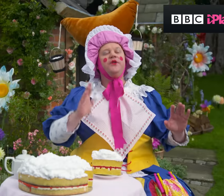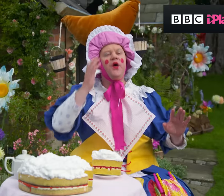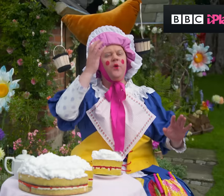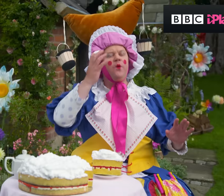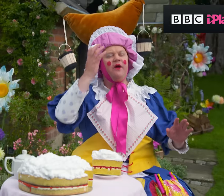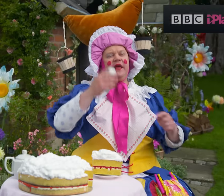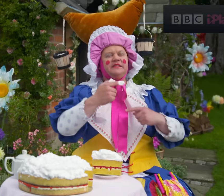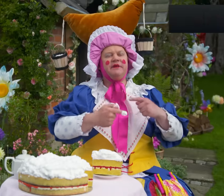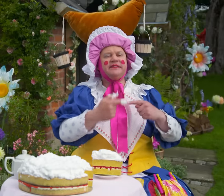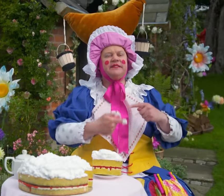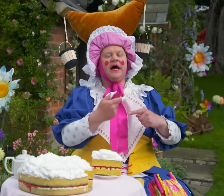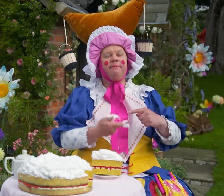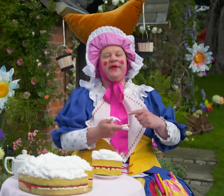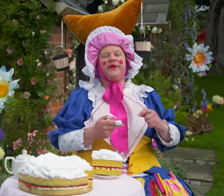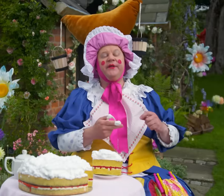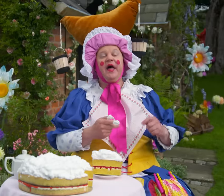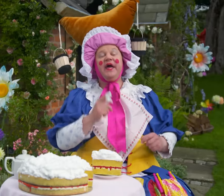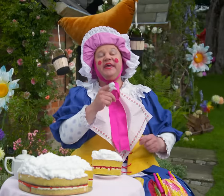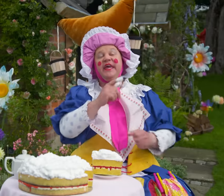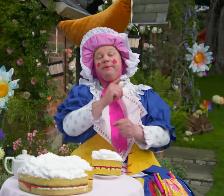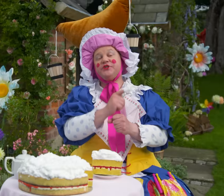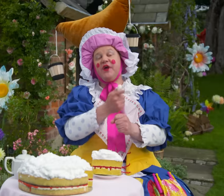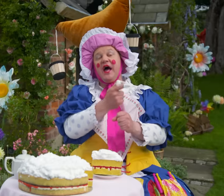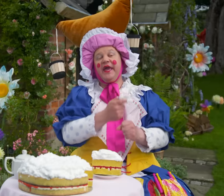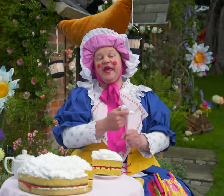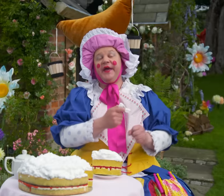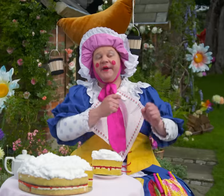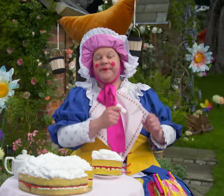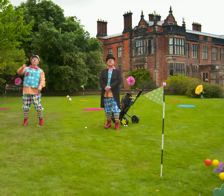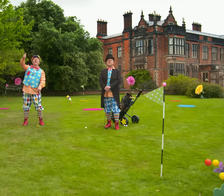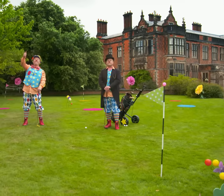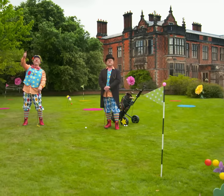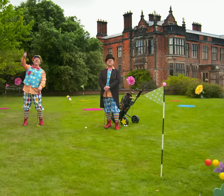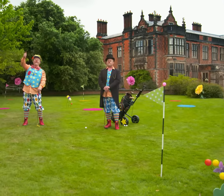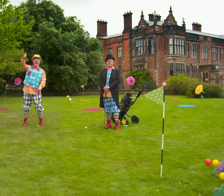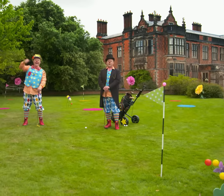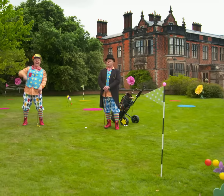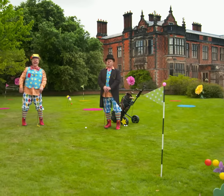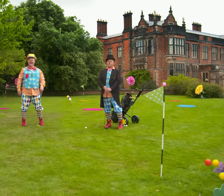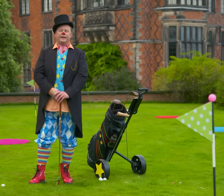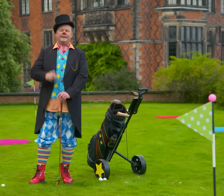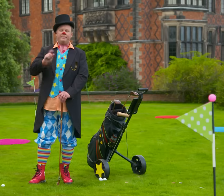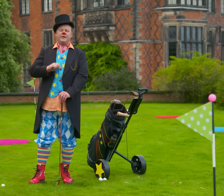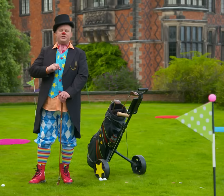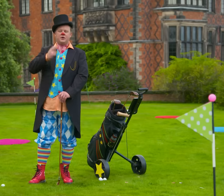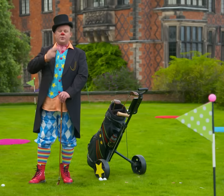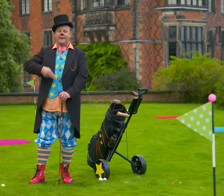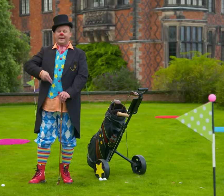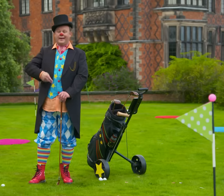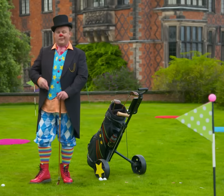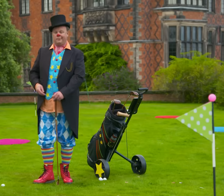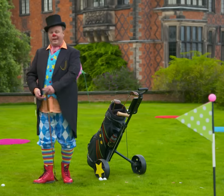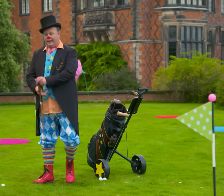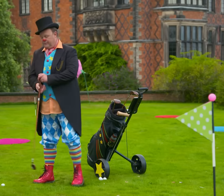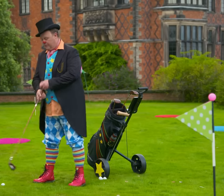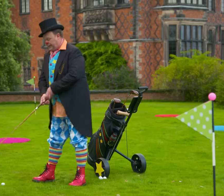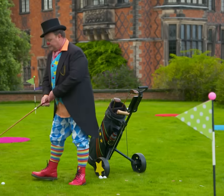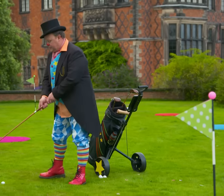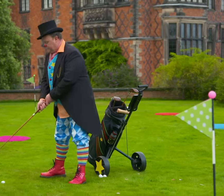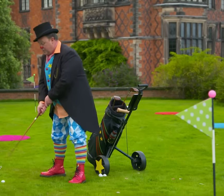no worries mr tambiel keep trying will do well look let me show you again oh bean right so